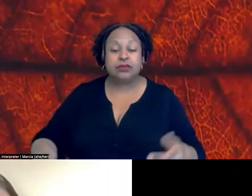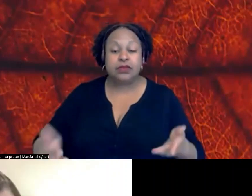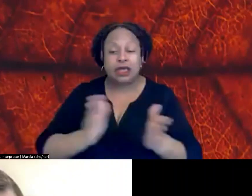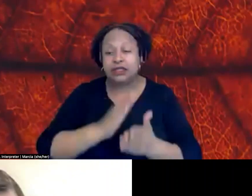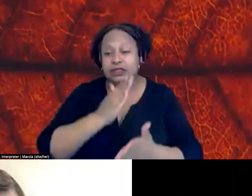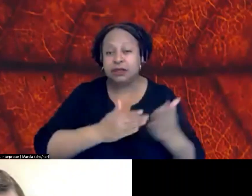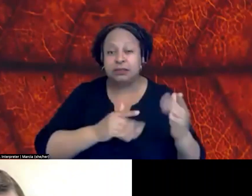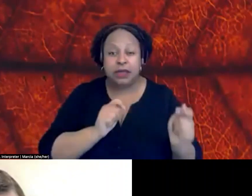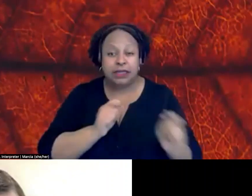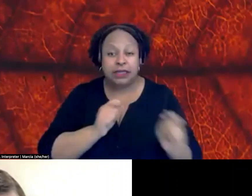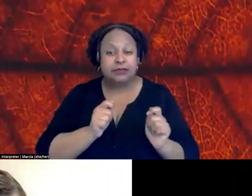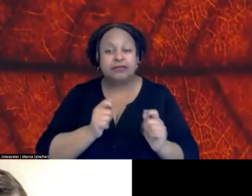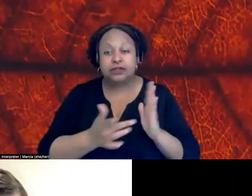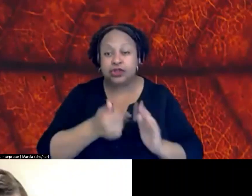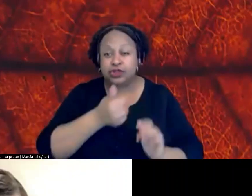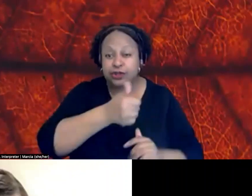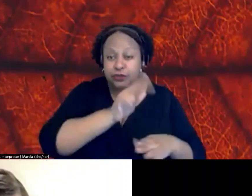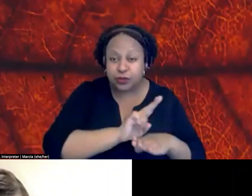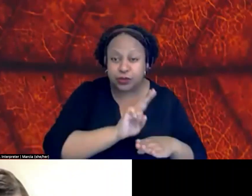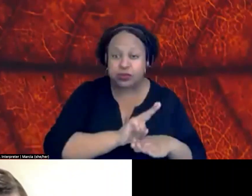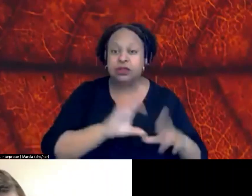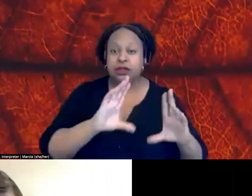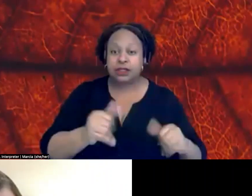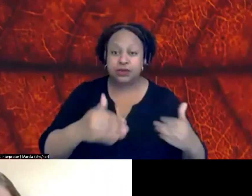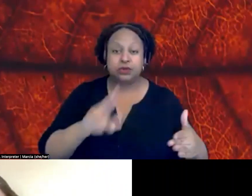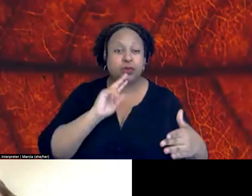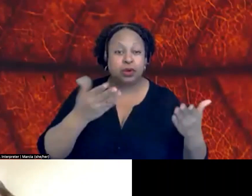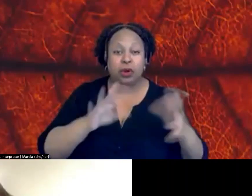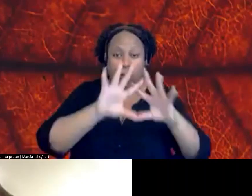use in the classroom or in general that have helped with your access?